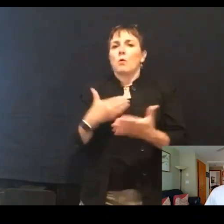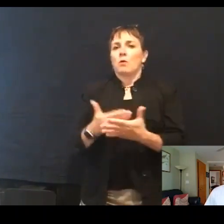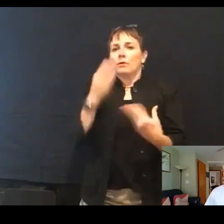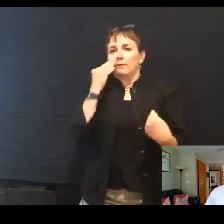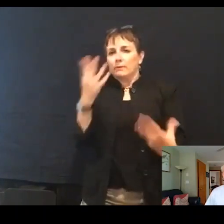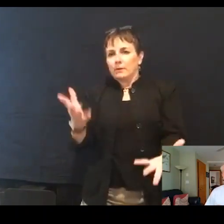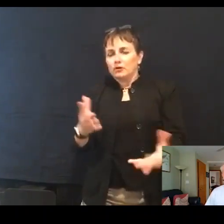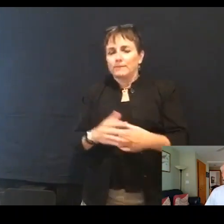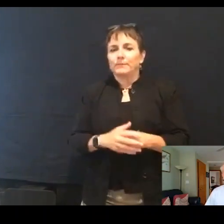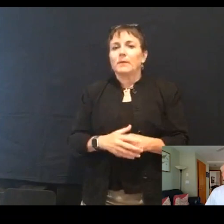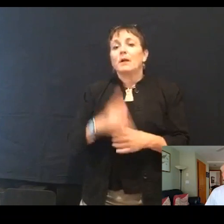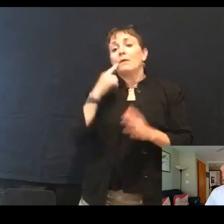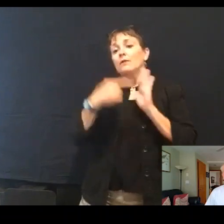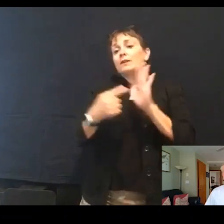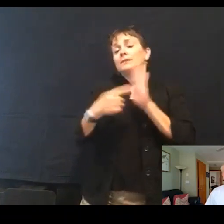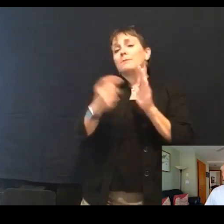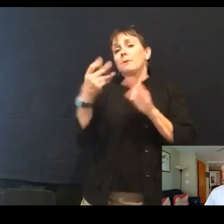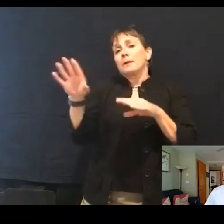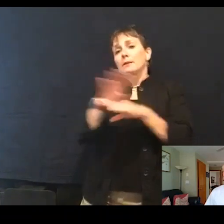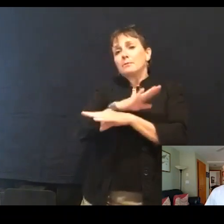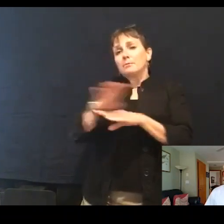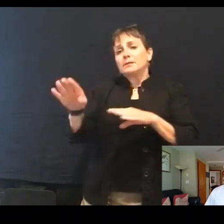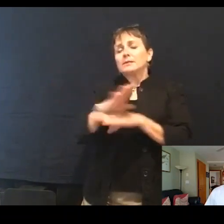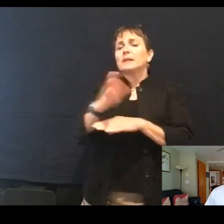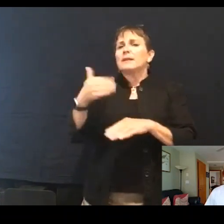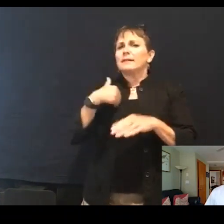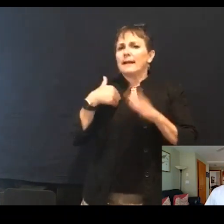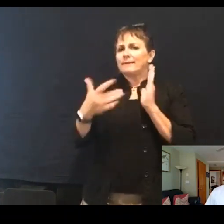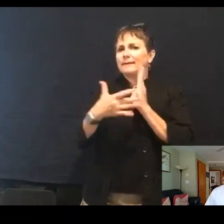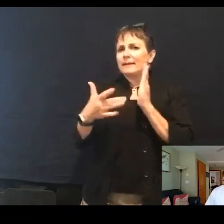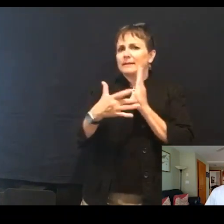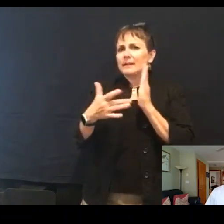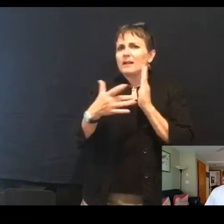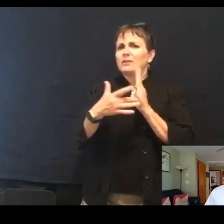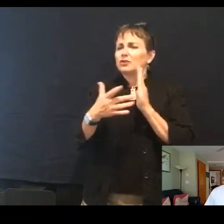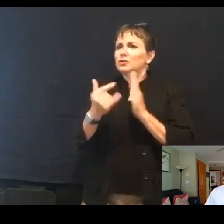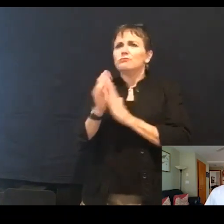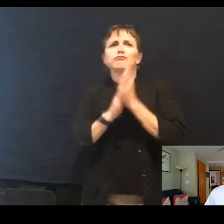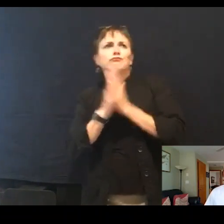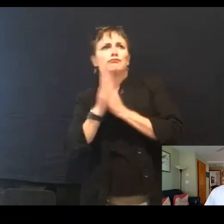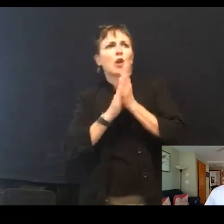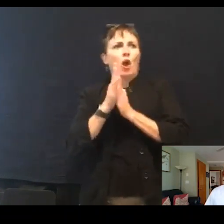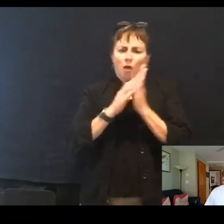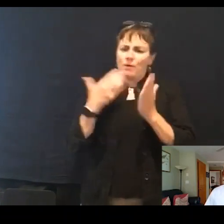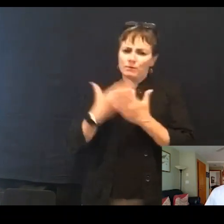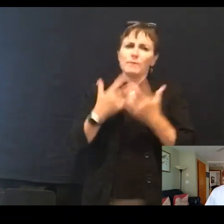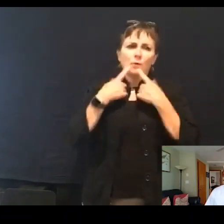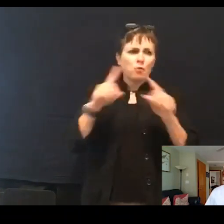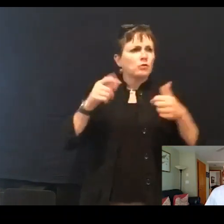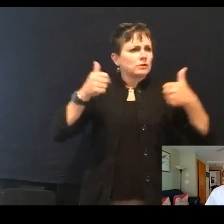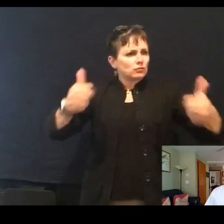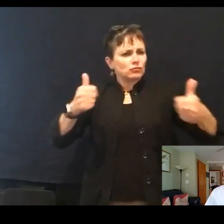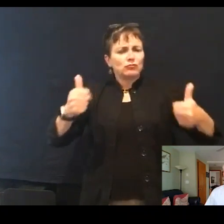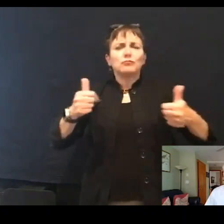So for instance, many industries have a technology that they really want to prove works. And they are looking around to ask,